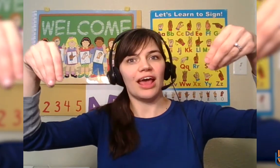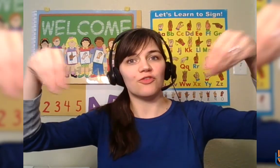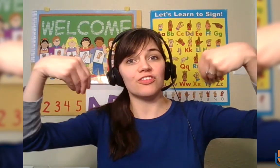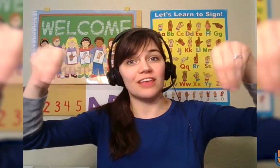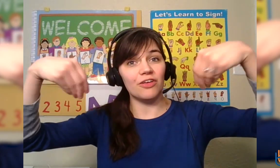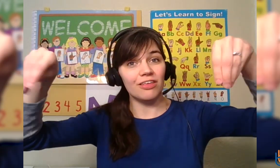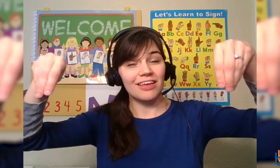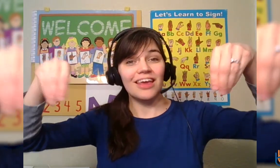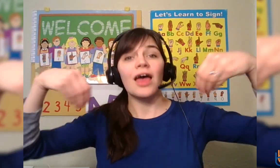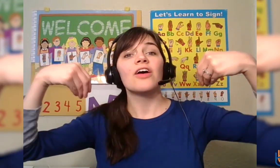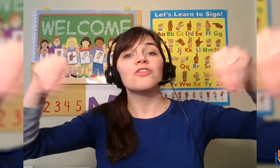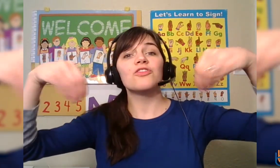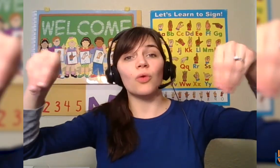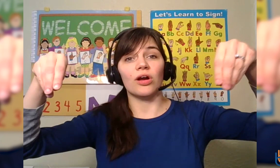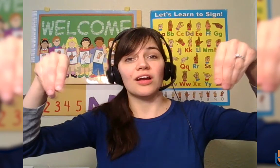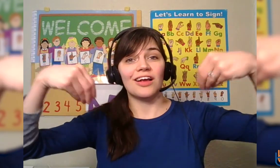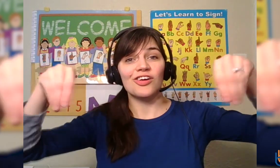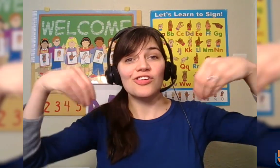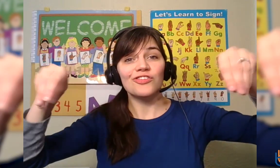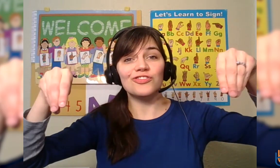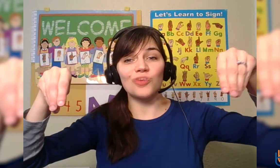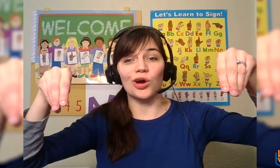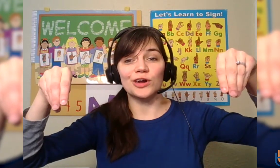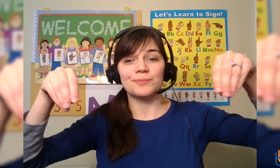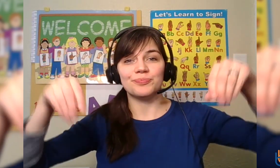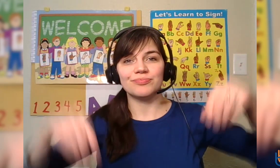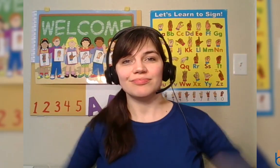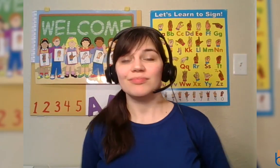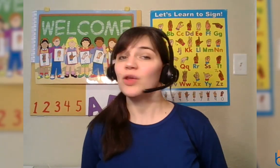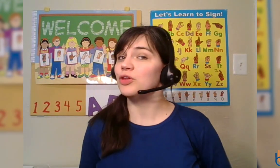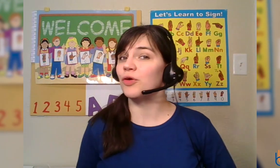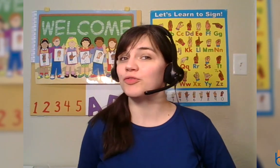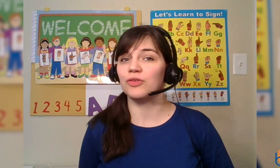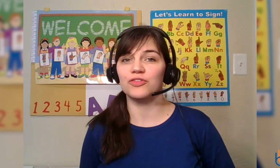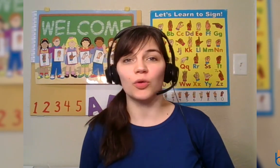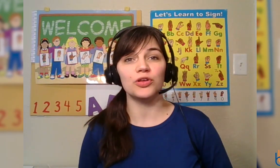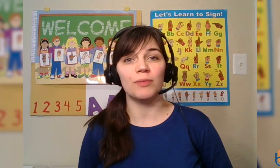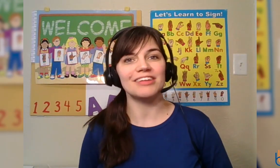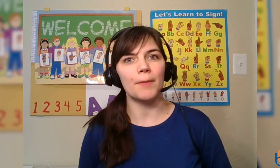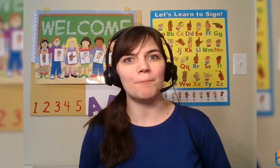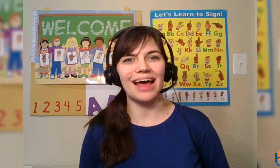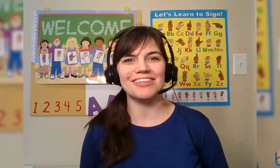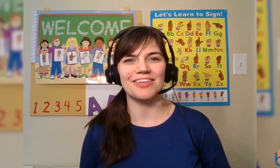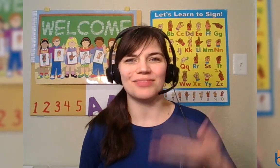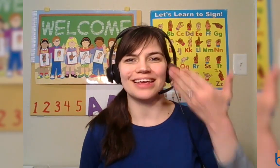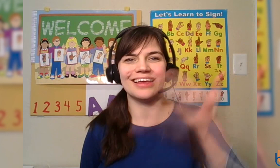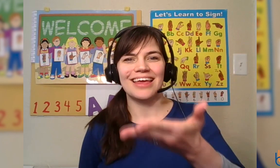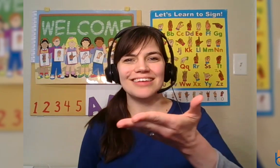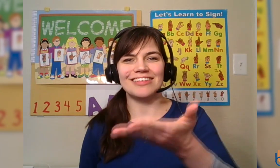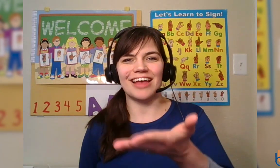have for sale: store. Store. When you go to a store, you might buy something. To sign